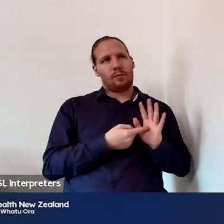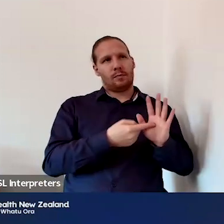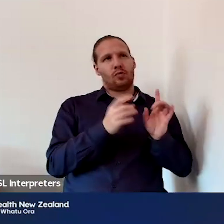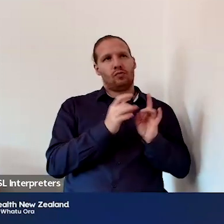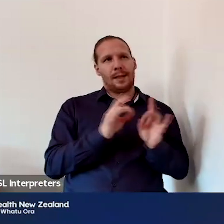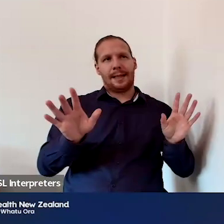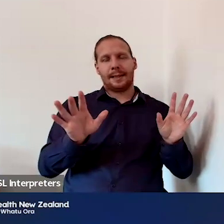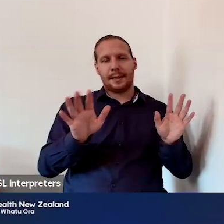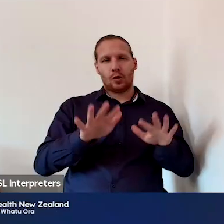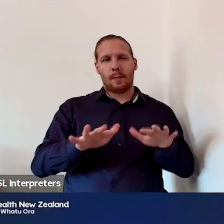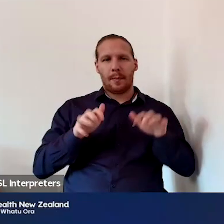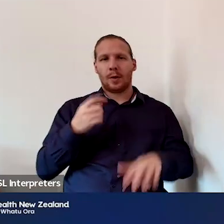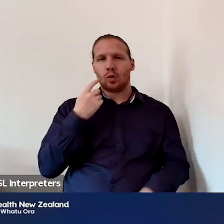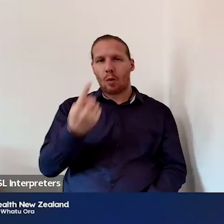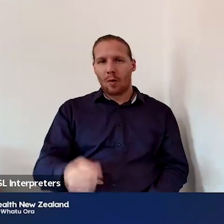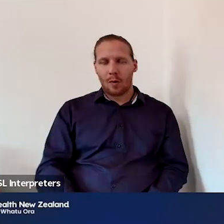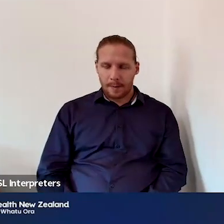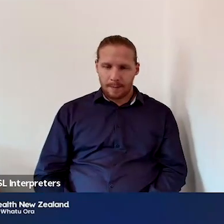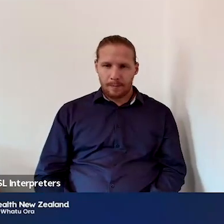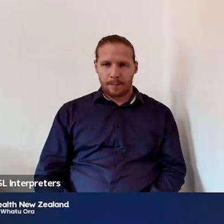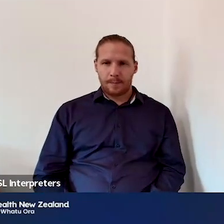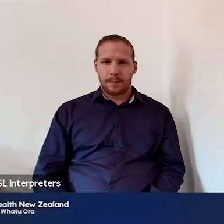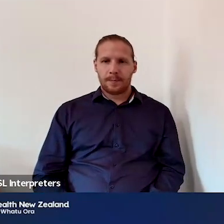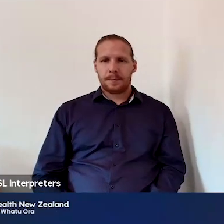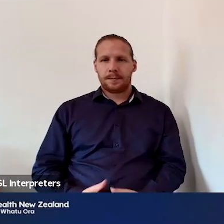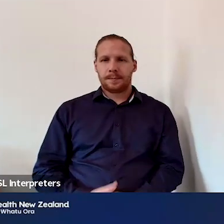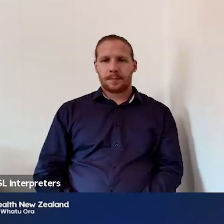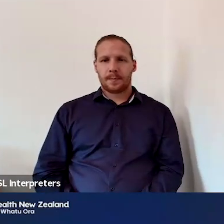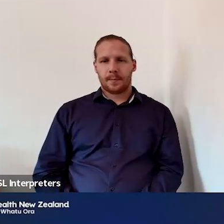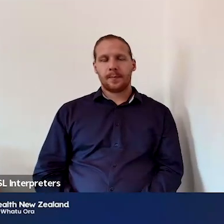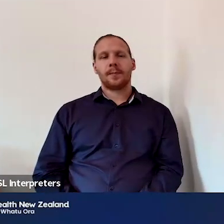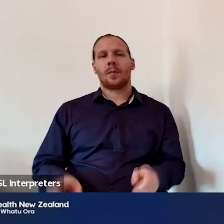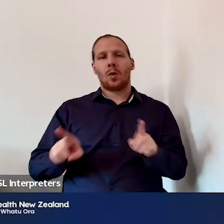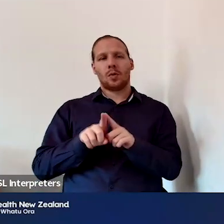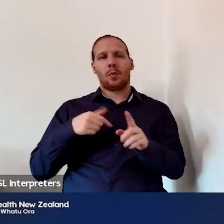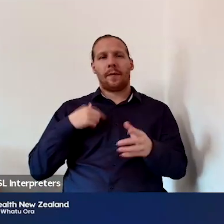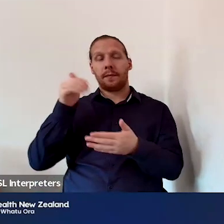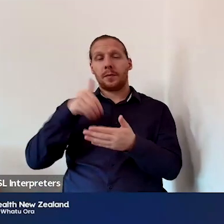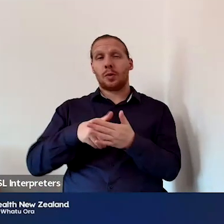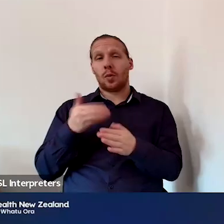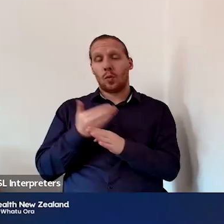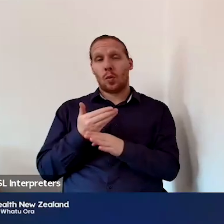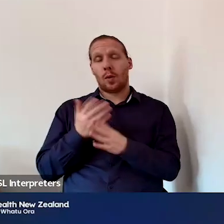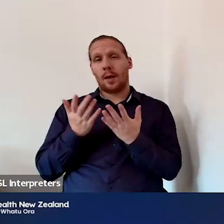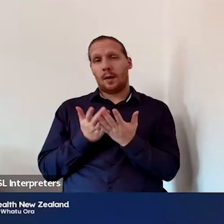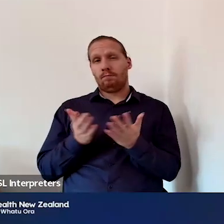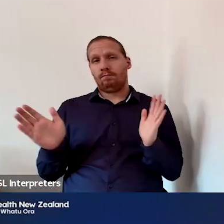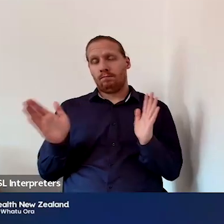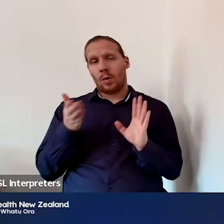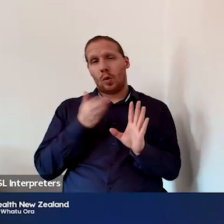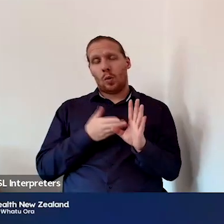we have done some, internal work across the, Youth Health and Wellbeing survey with its 2021